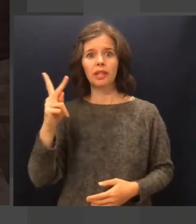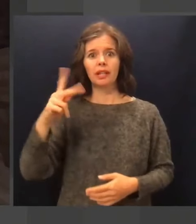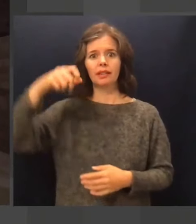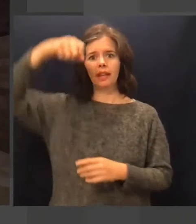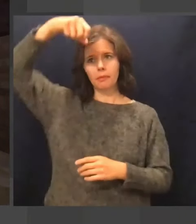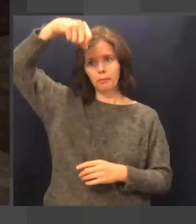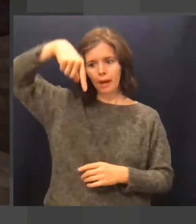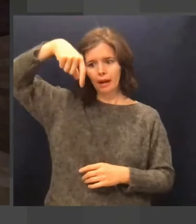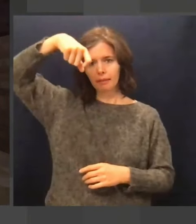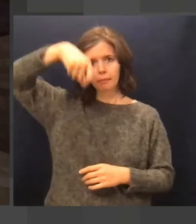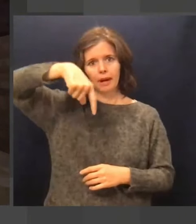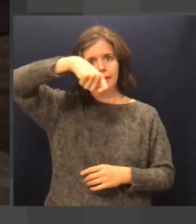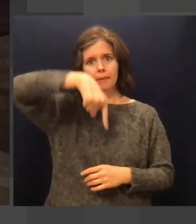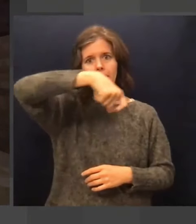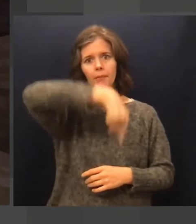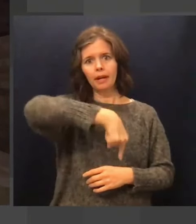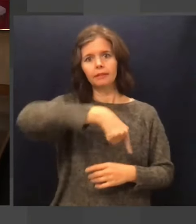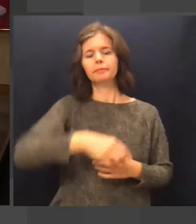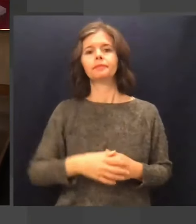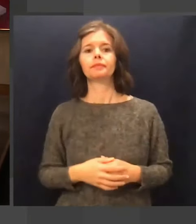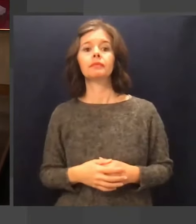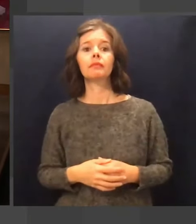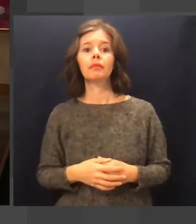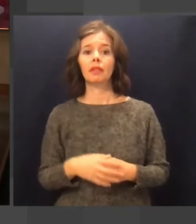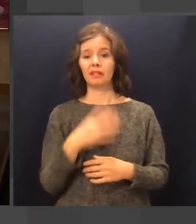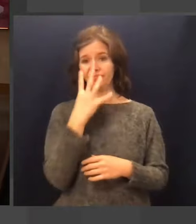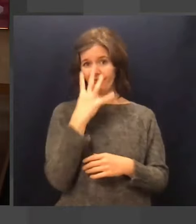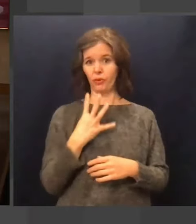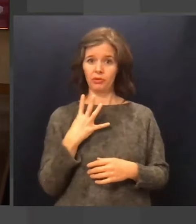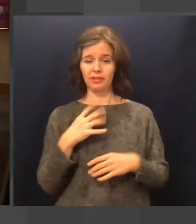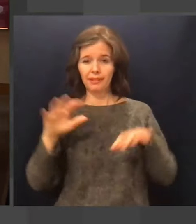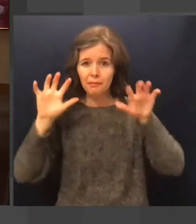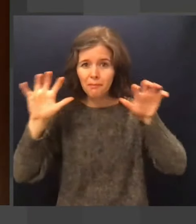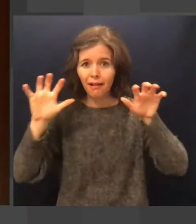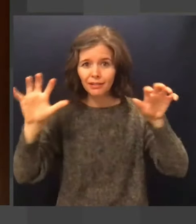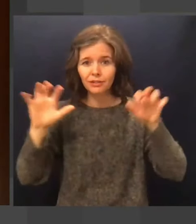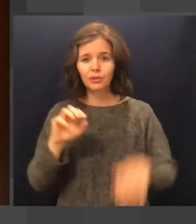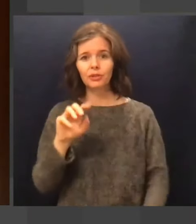MECHANICS SURROUNDING THIS.